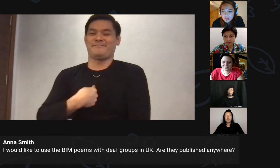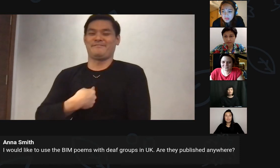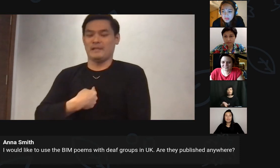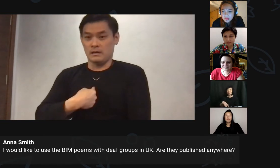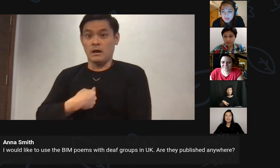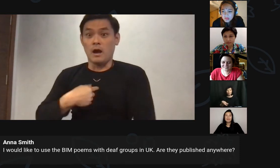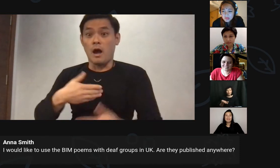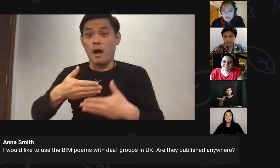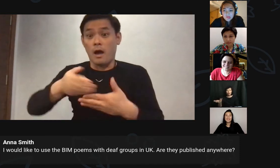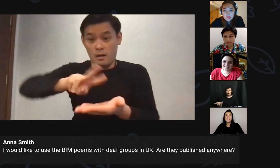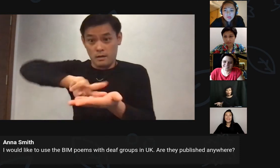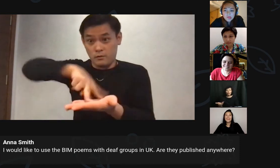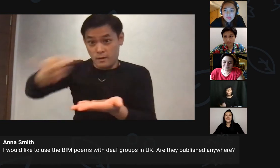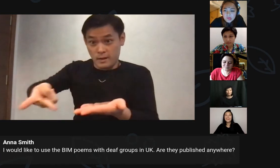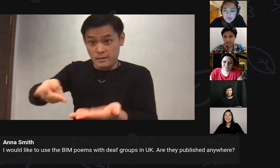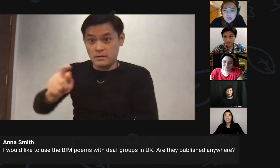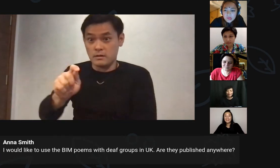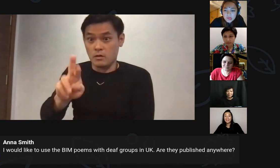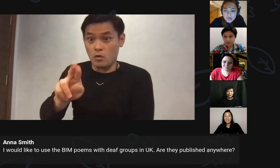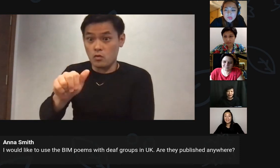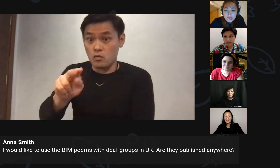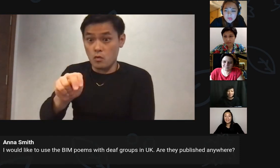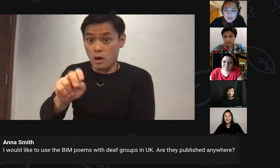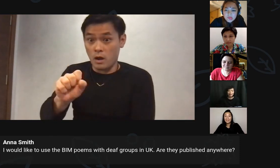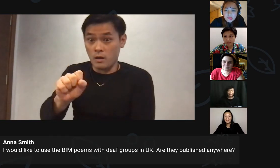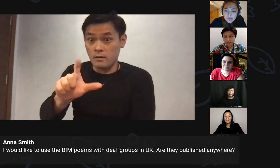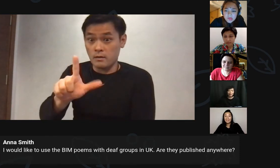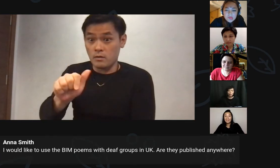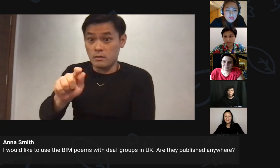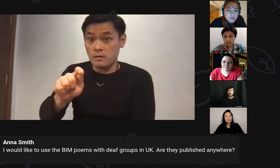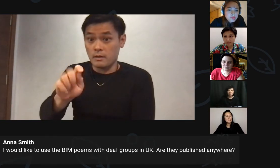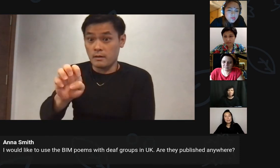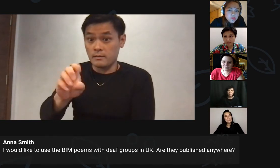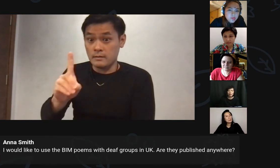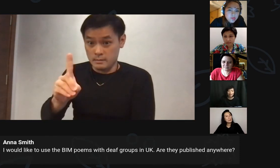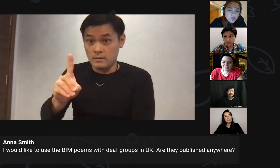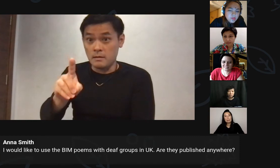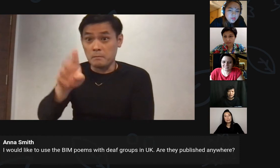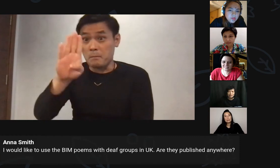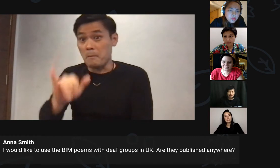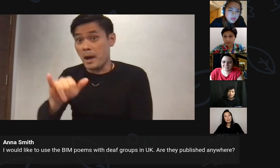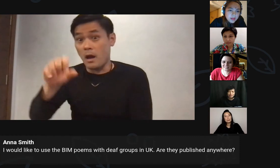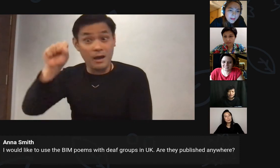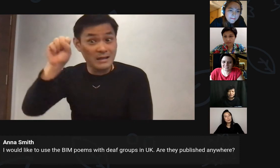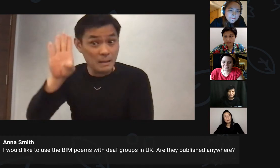of course you can put authored by Anthony and then when it’s being like translated